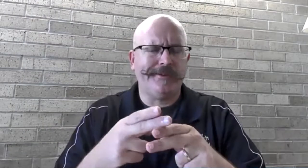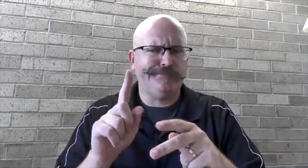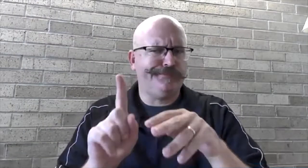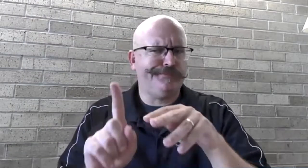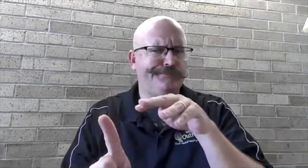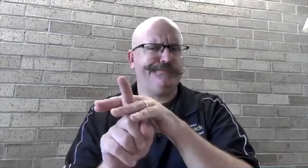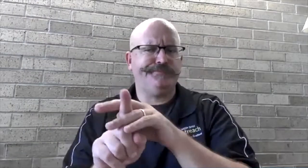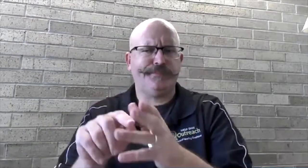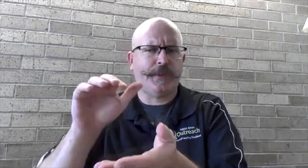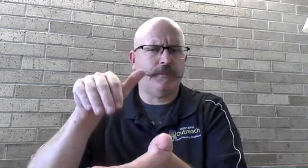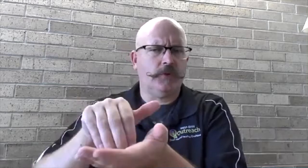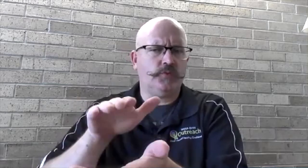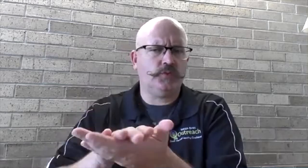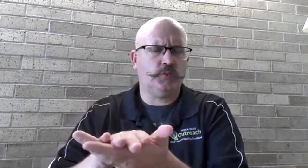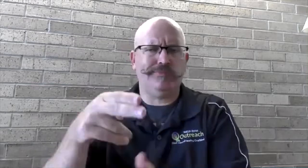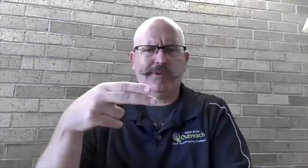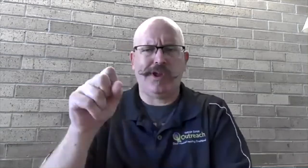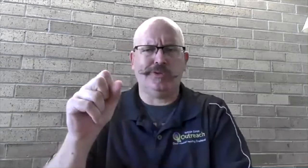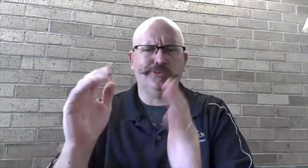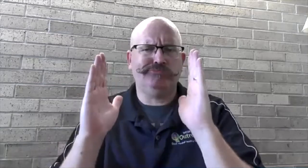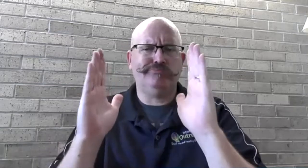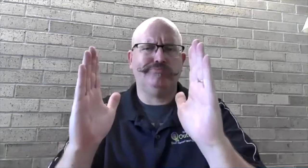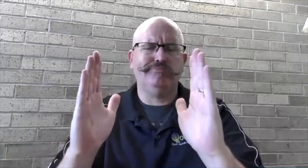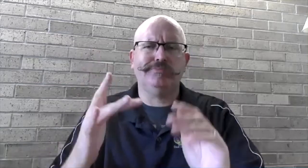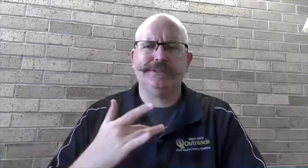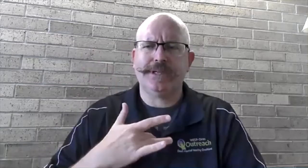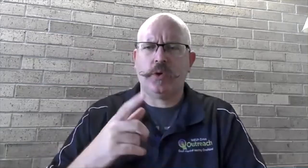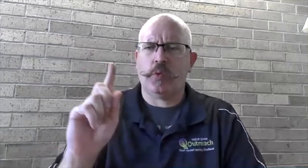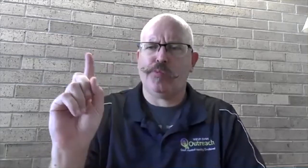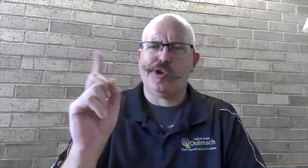(Scott) Something that you were talking about was middle school and high school and